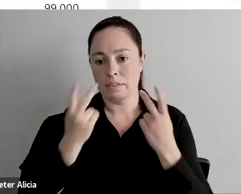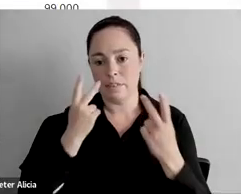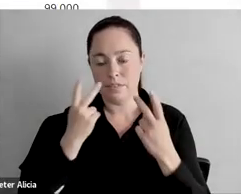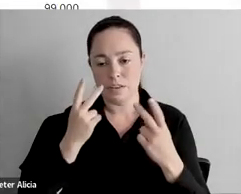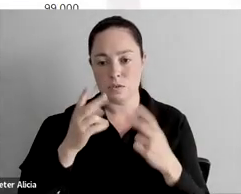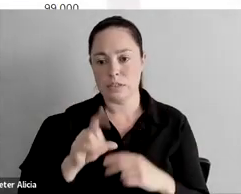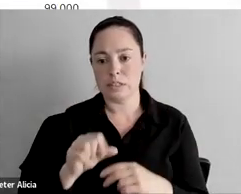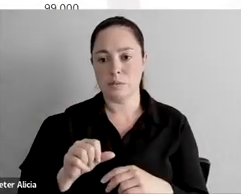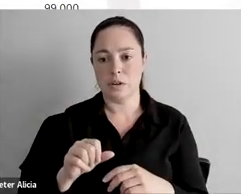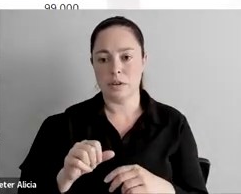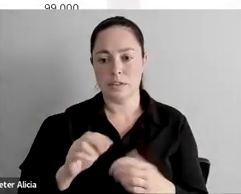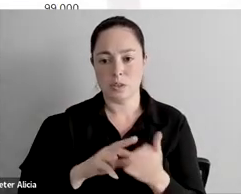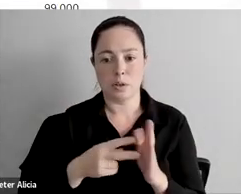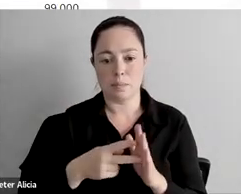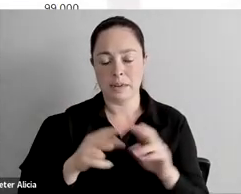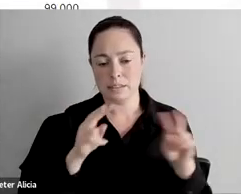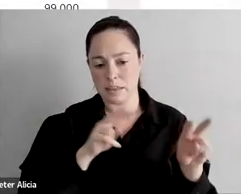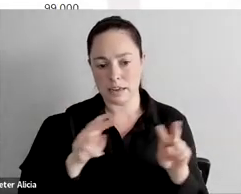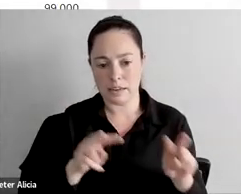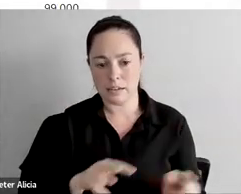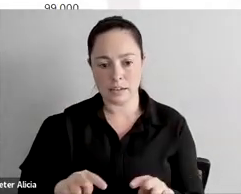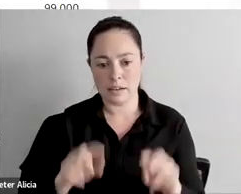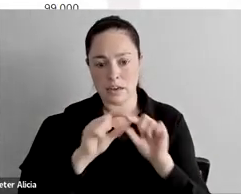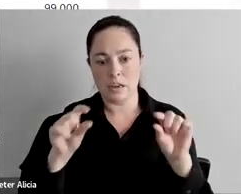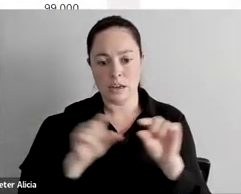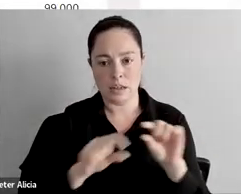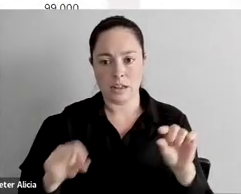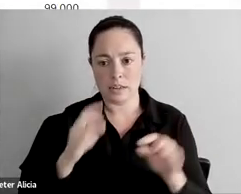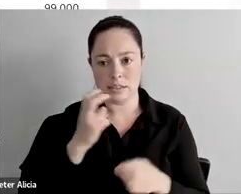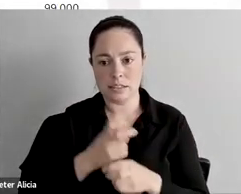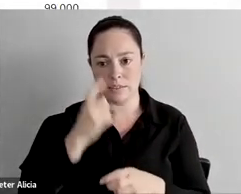scanning across lines of data very difficult. So I